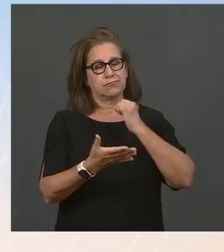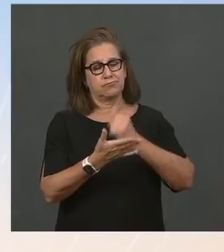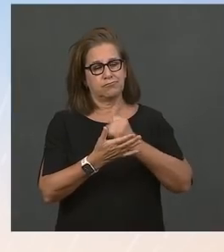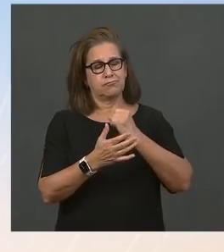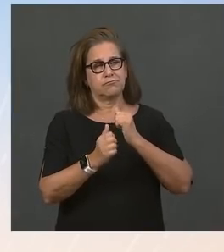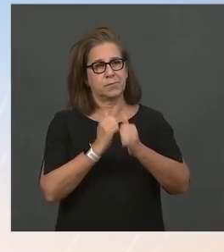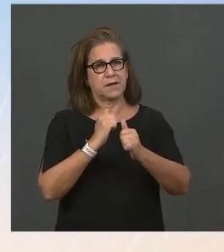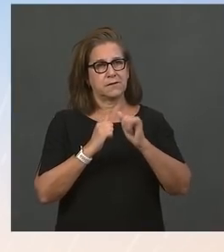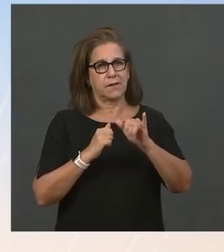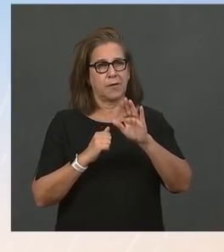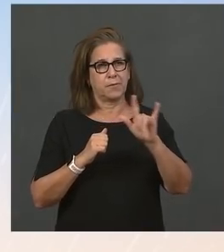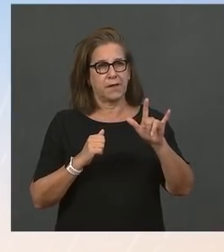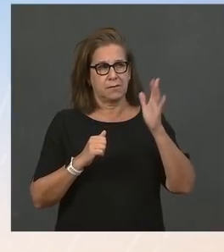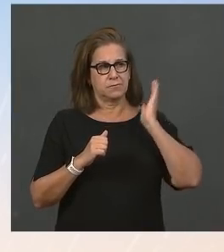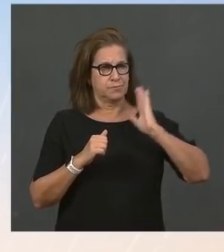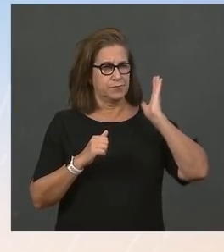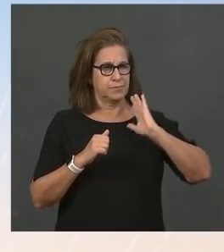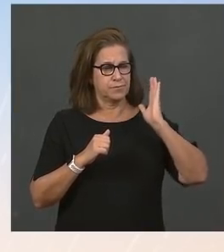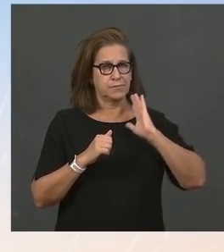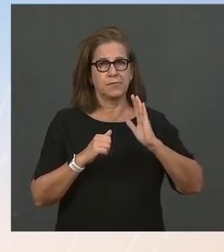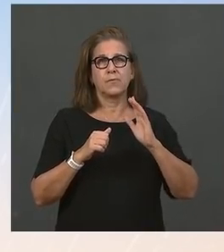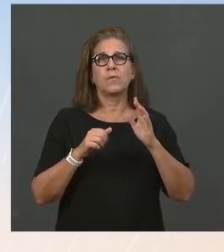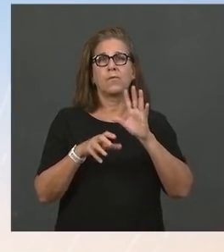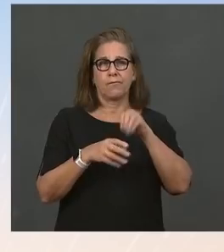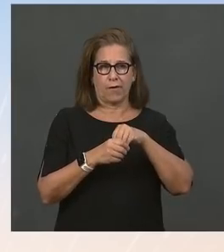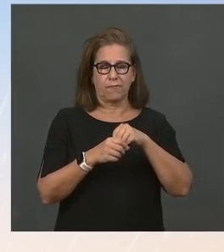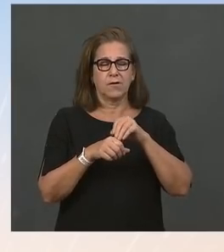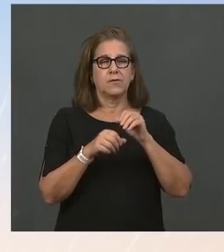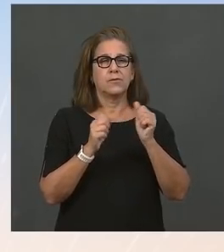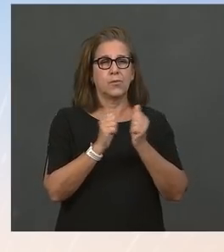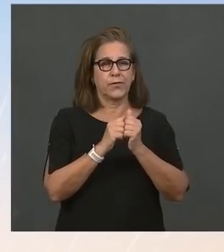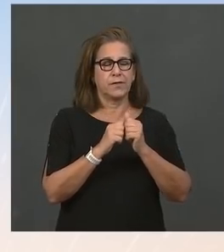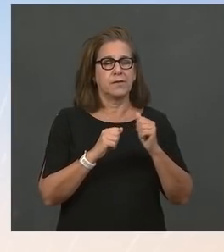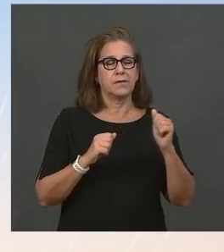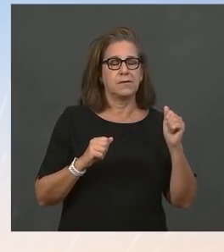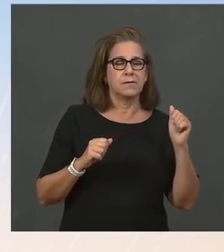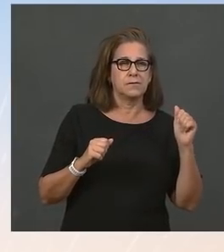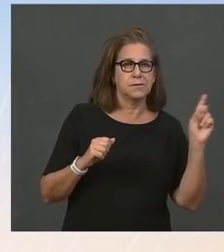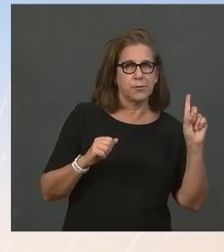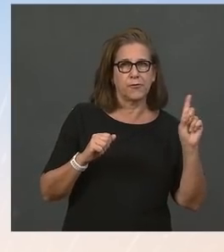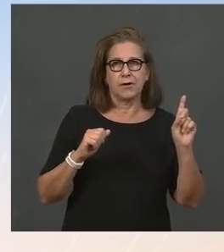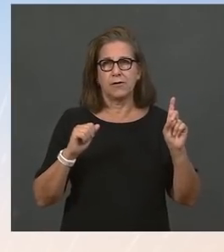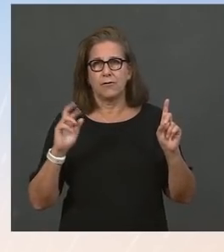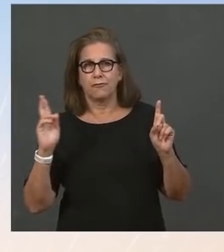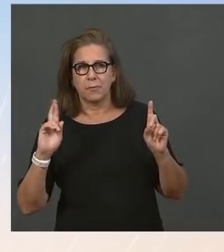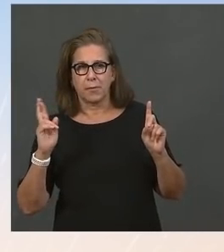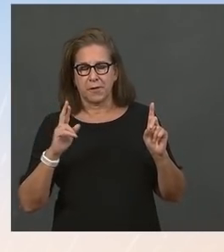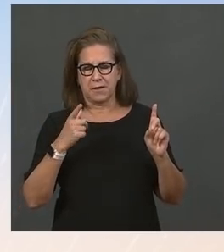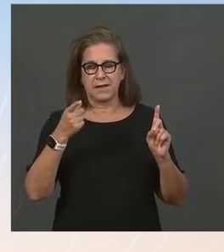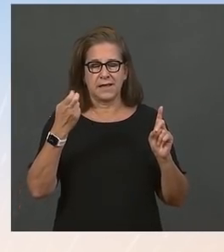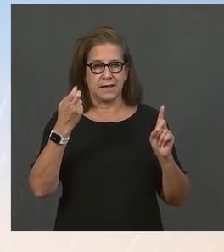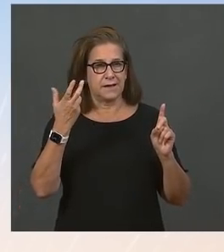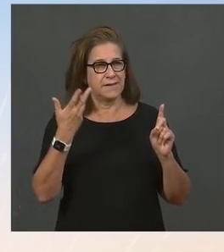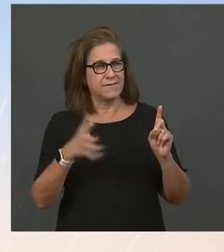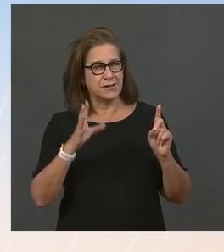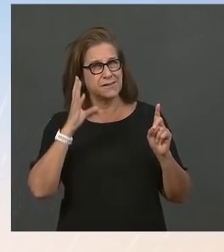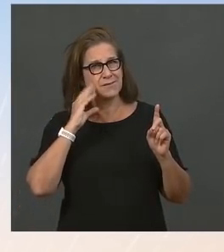he is sad that this is not something that Republicans seem willing to engage on, to work on.